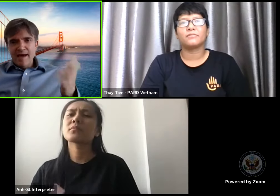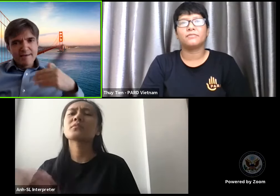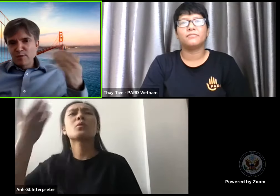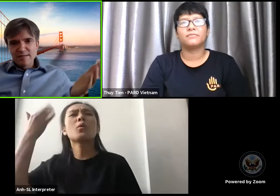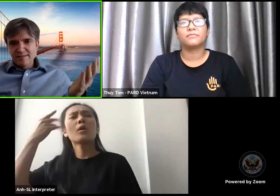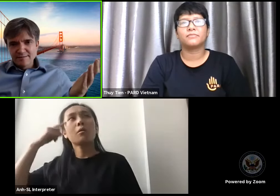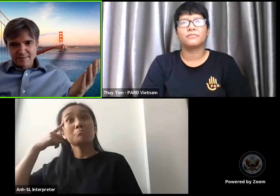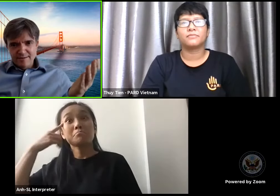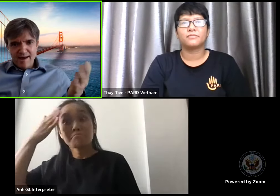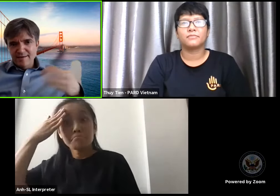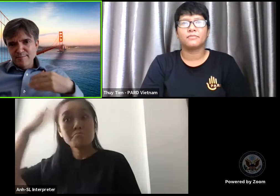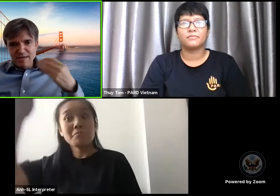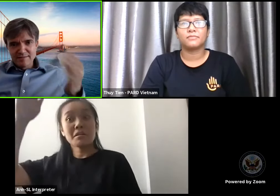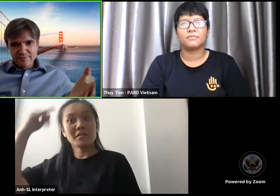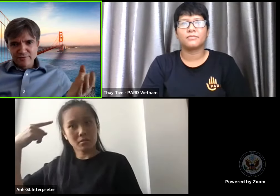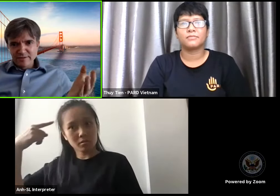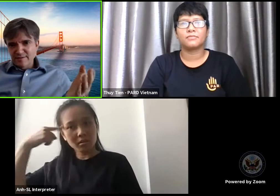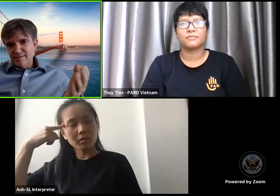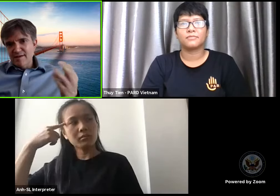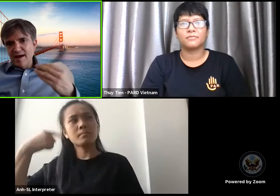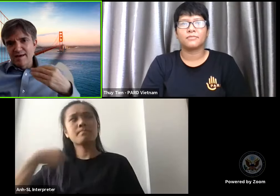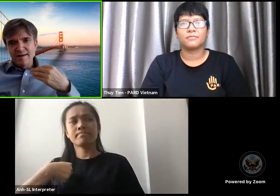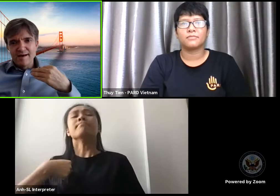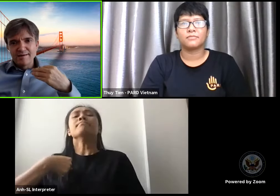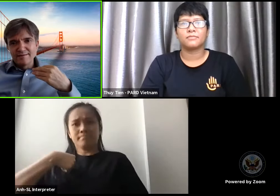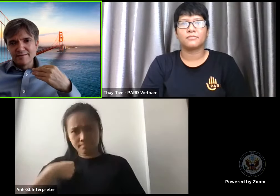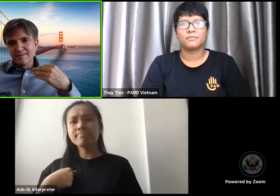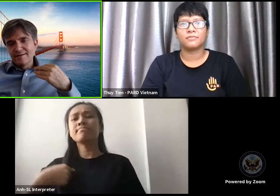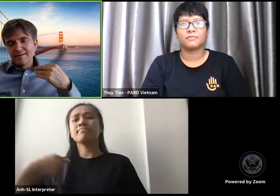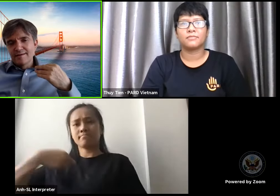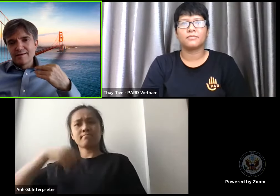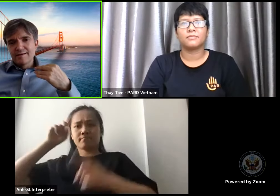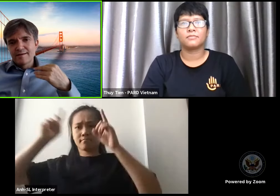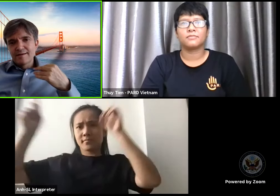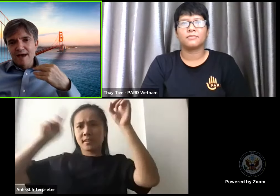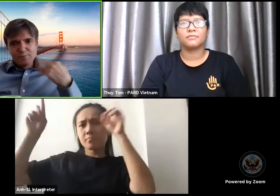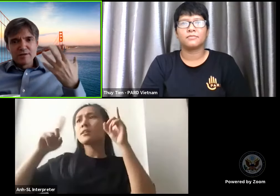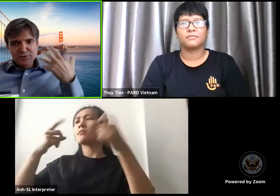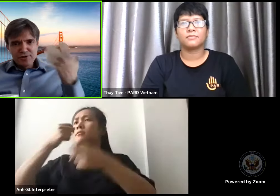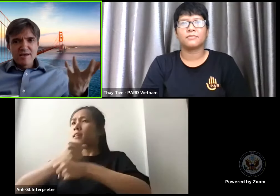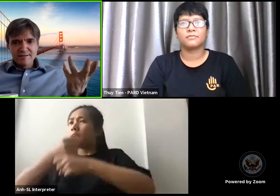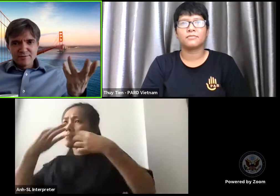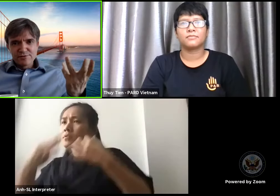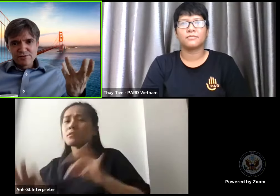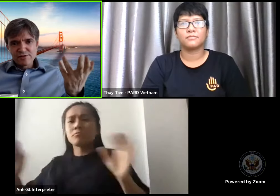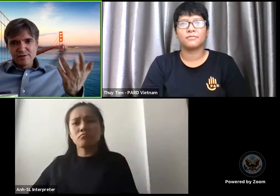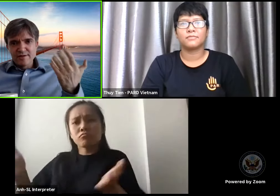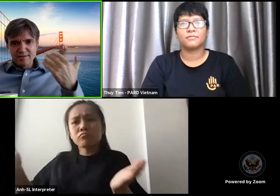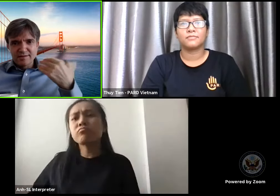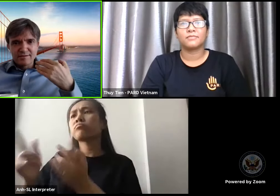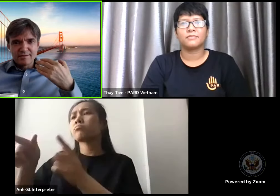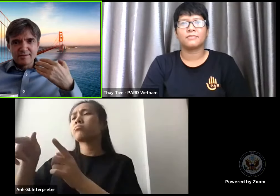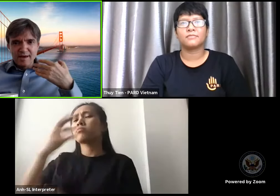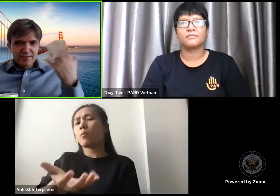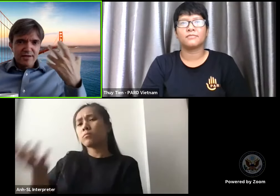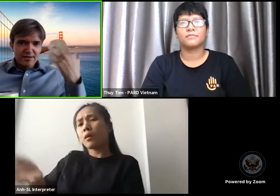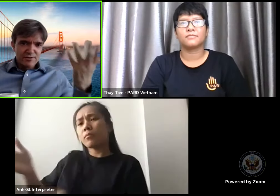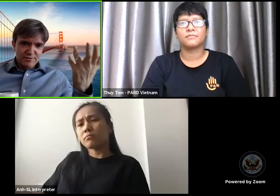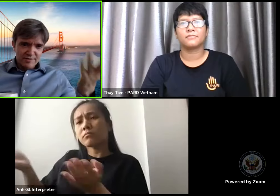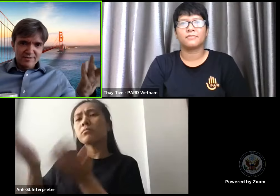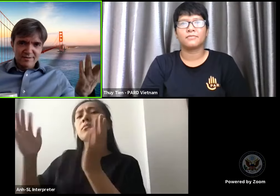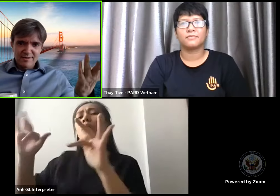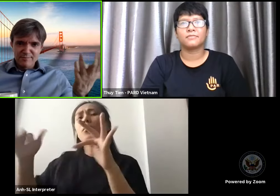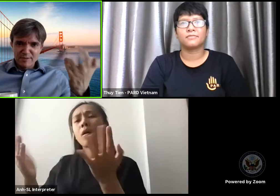can be a leader, I can make a difference -- I want to change this educational system